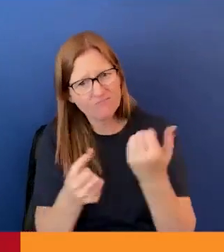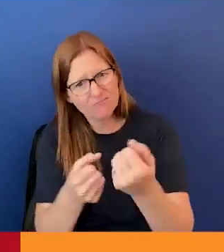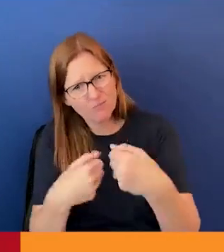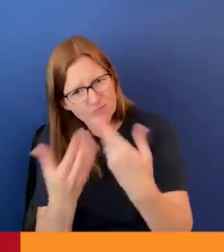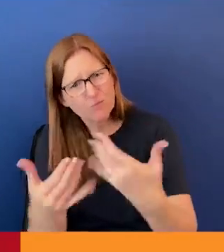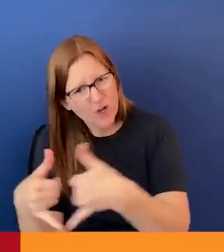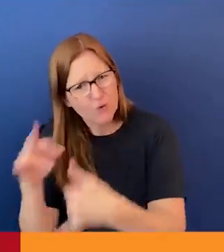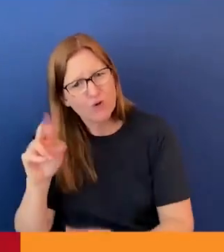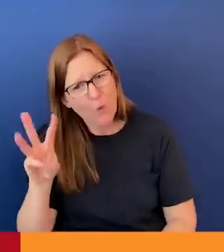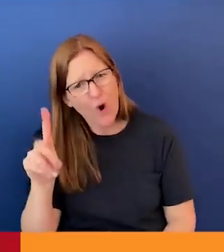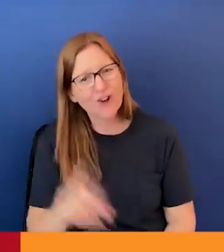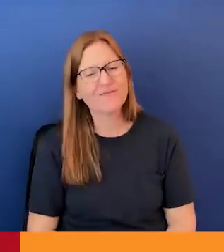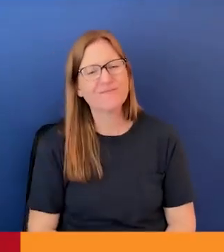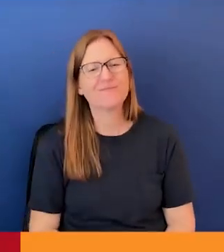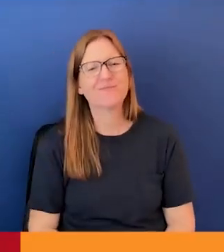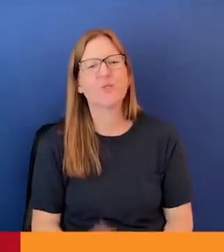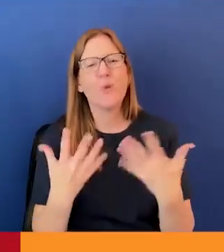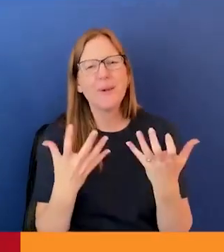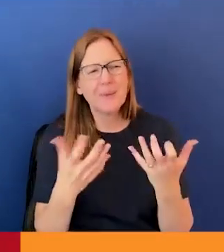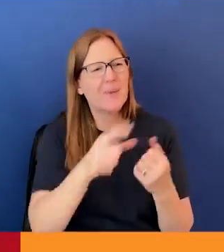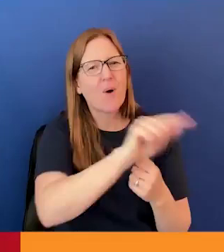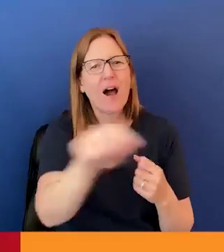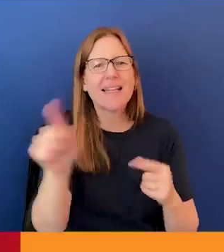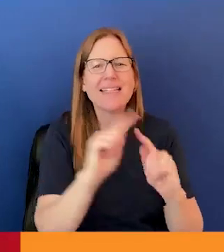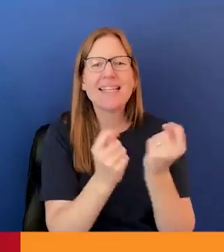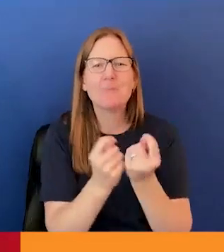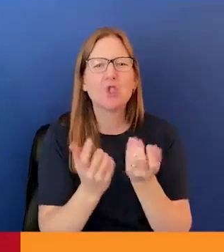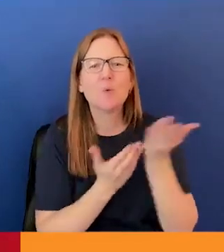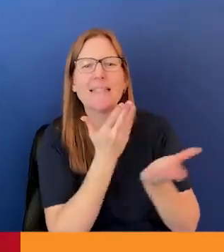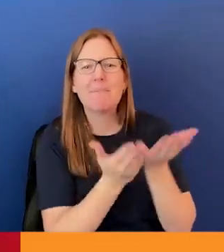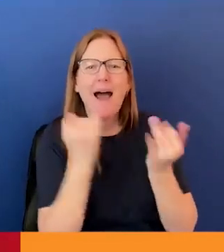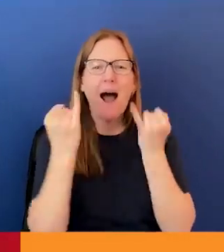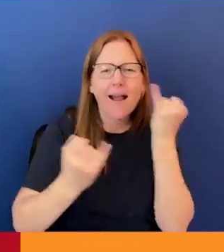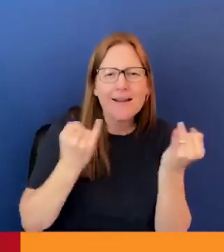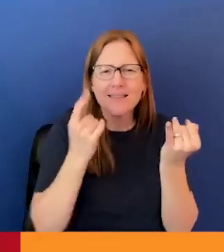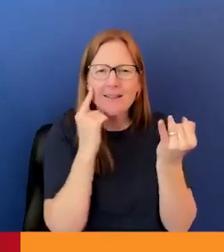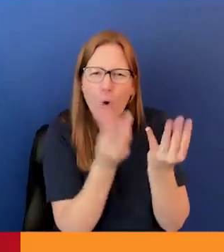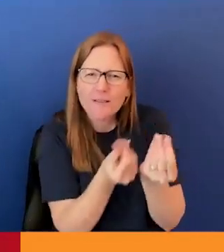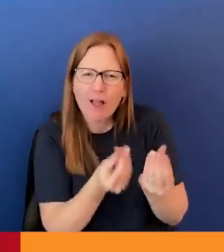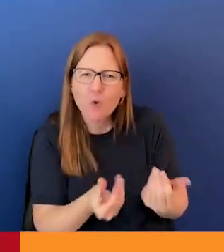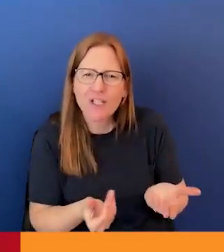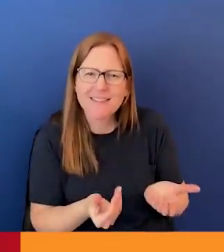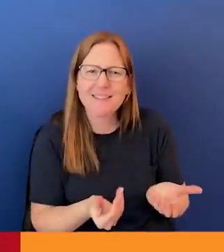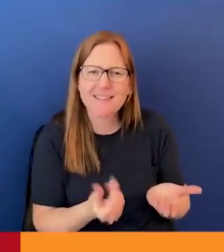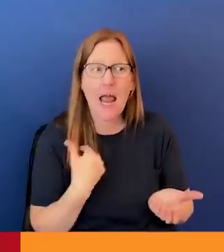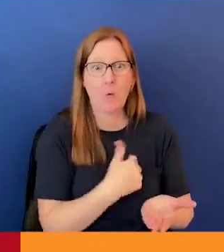So we will be looking for teams to be submitting those solutions, and then we will be using expert judges